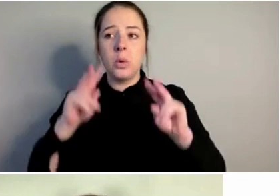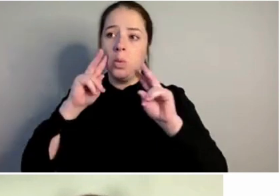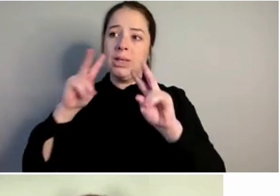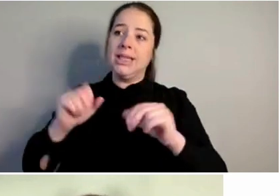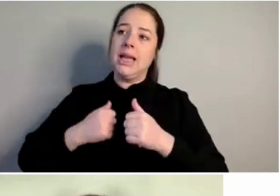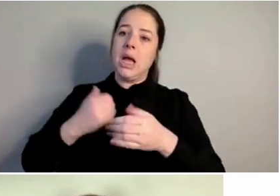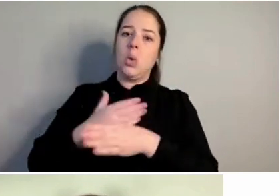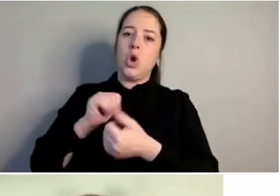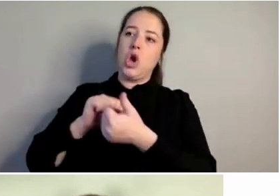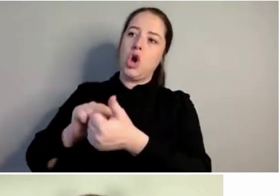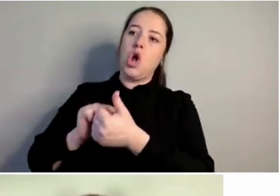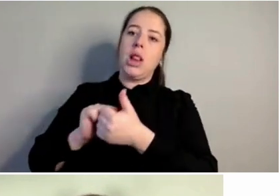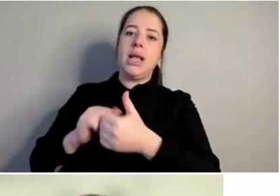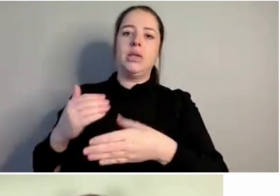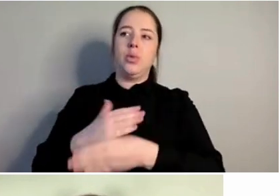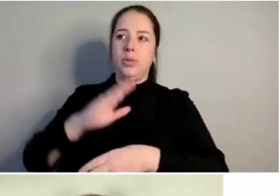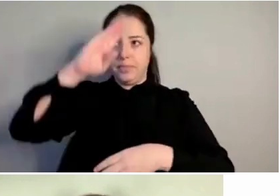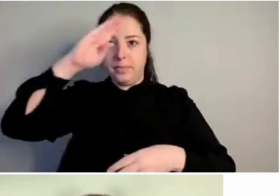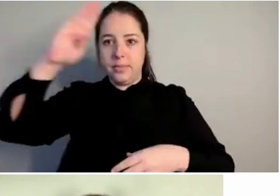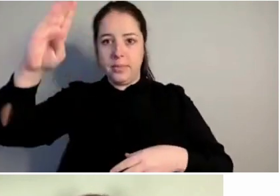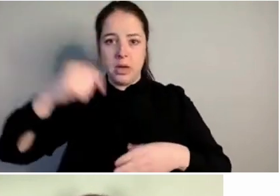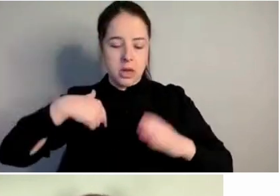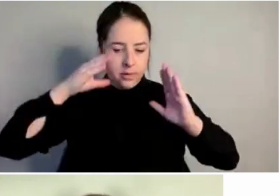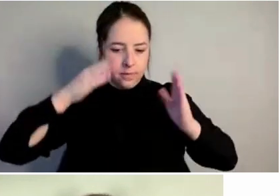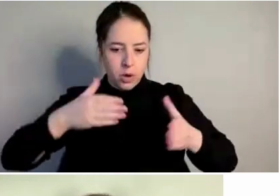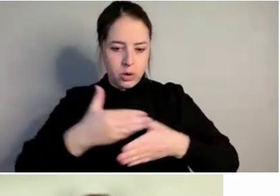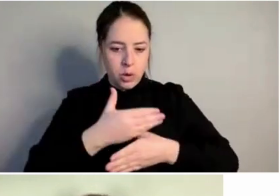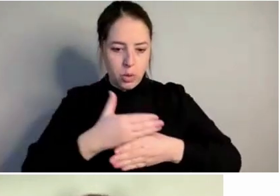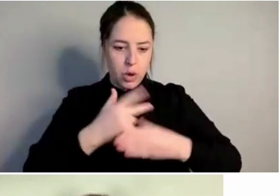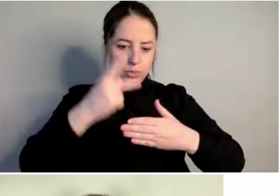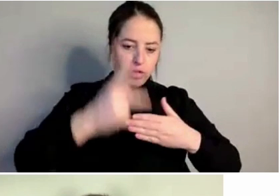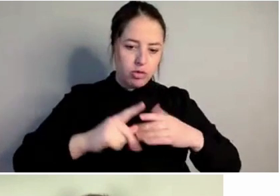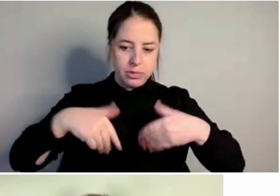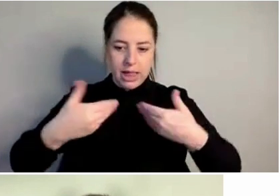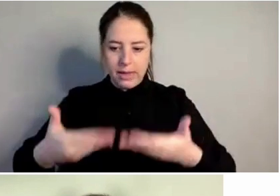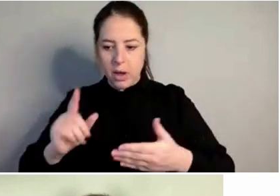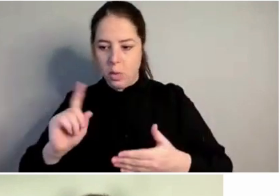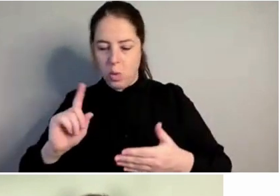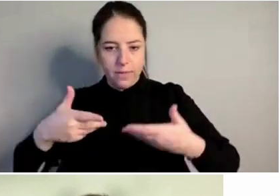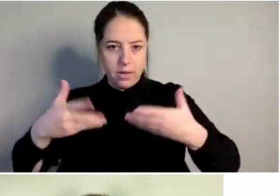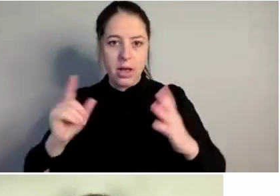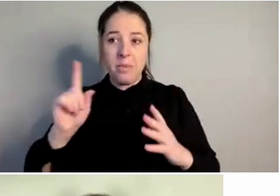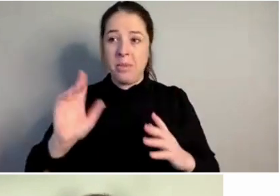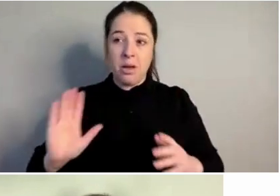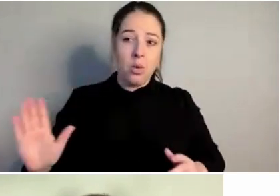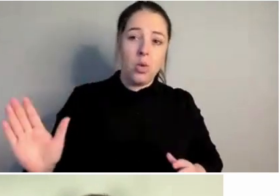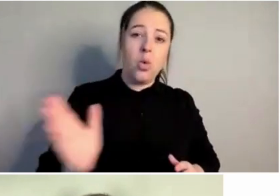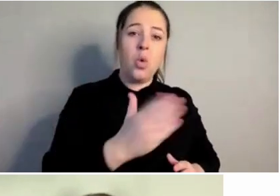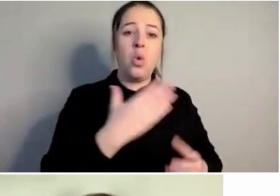and we are focused on our work deliverables and our work program, but all of us have our lives outside of work